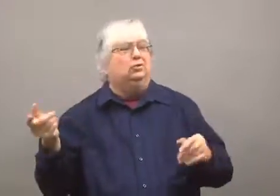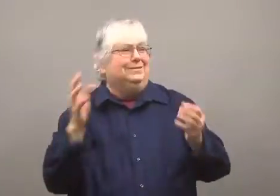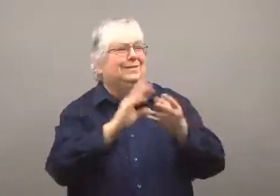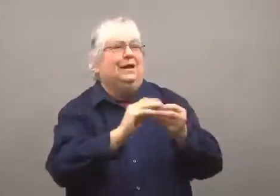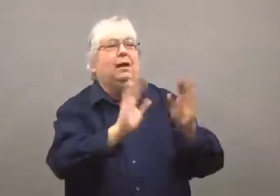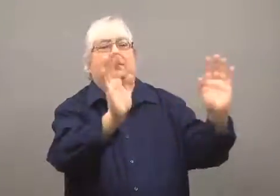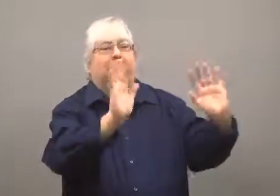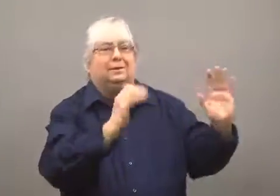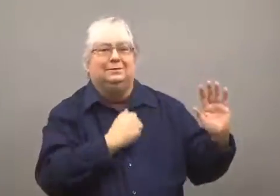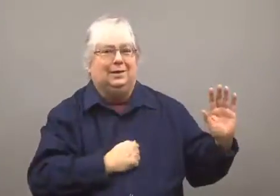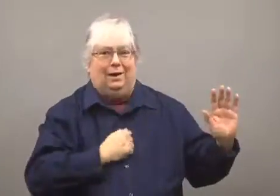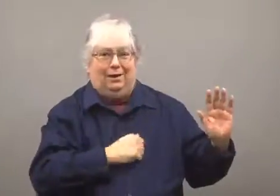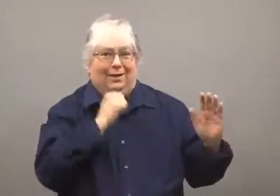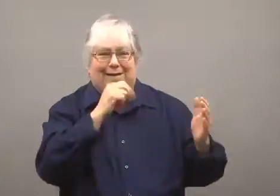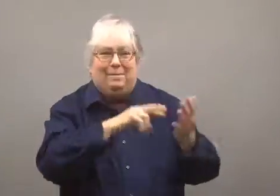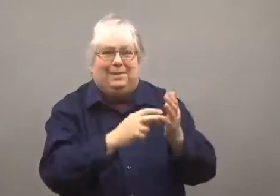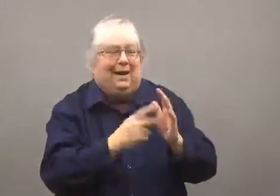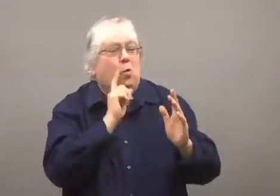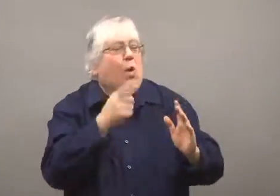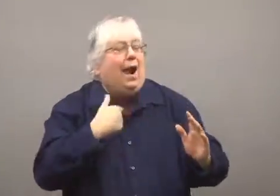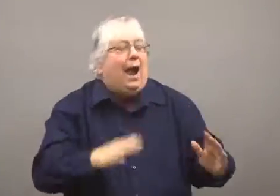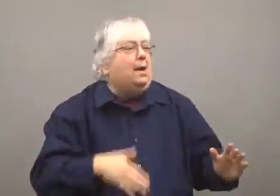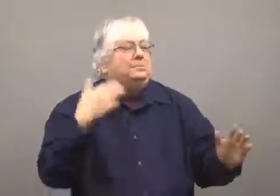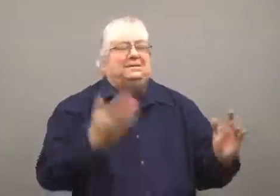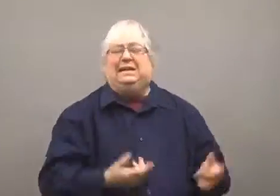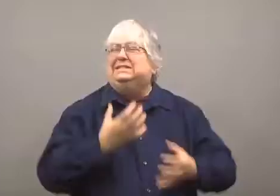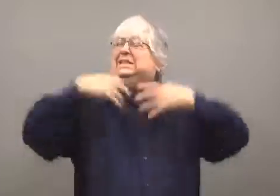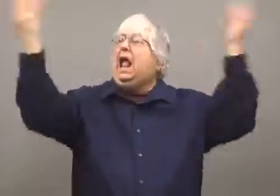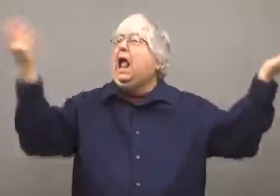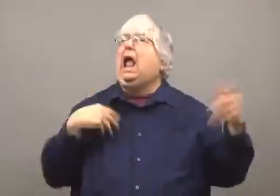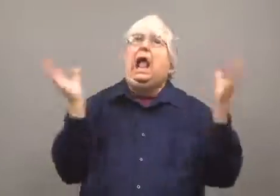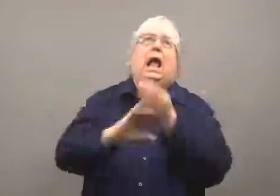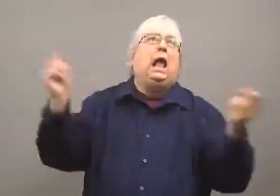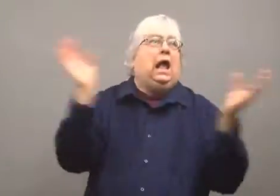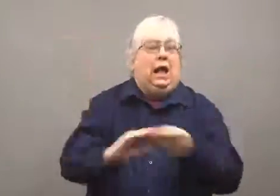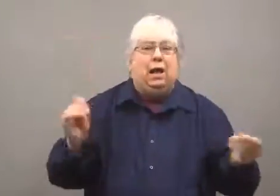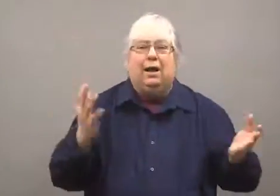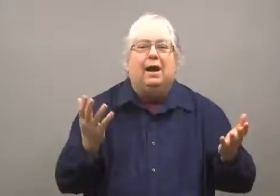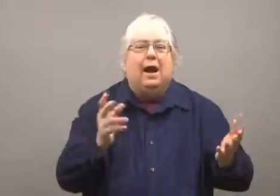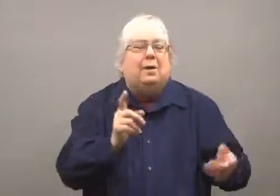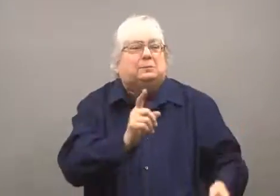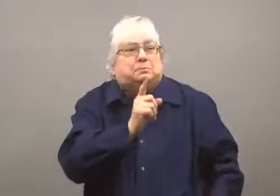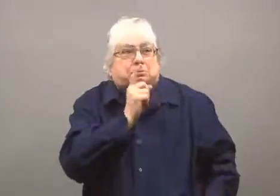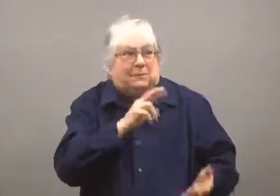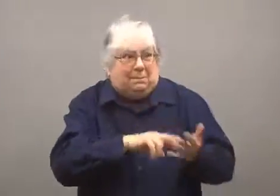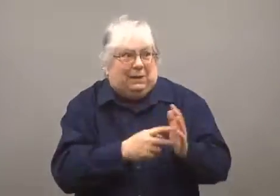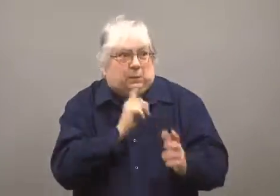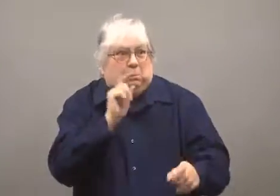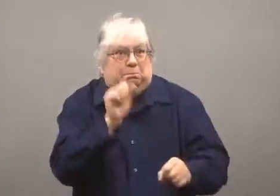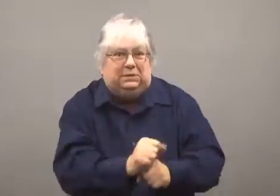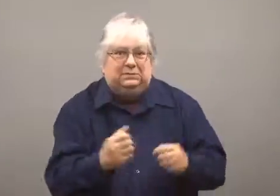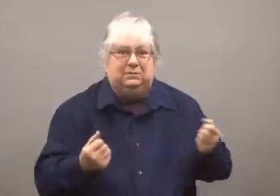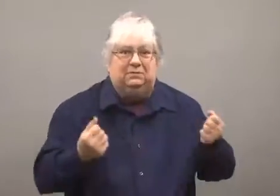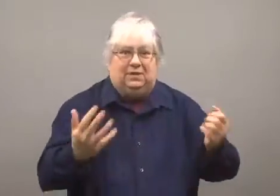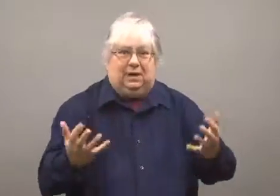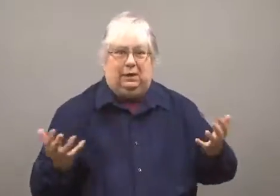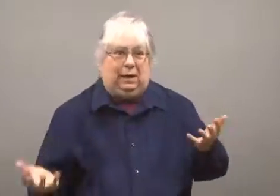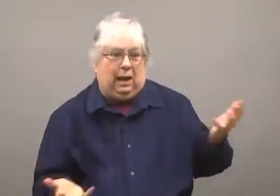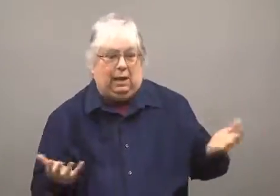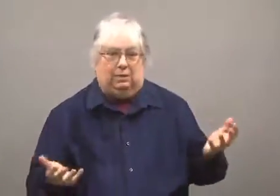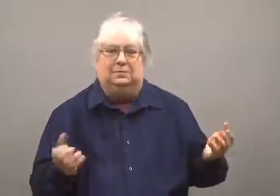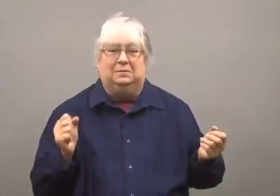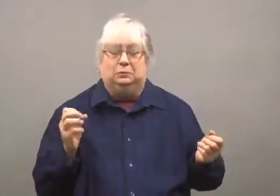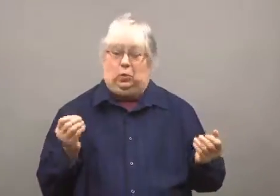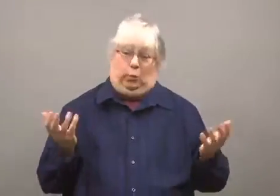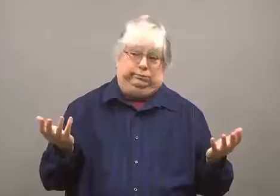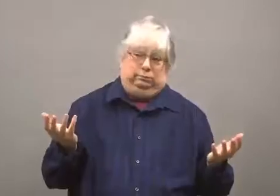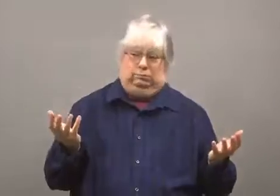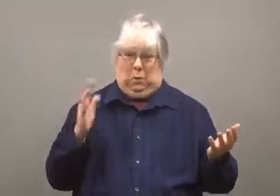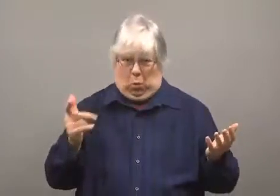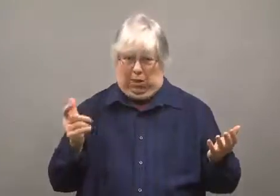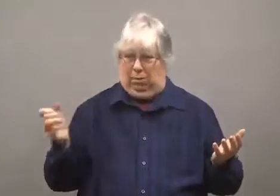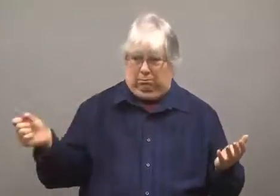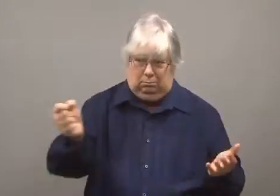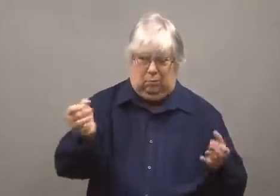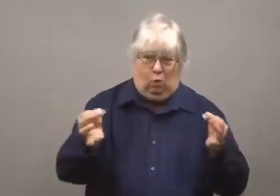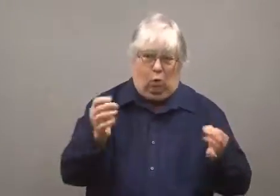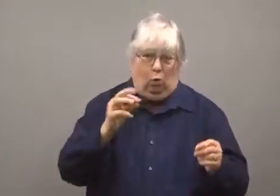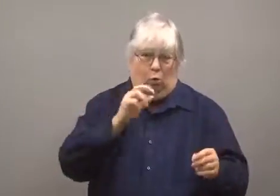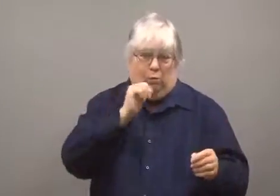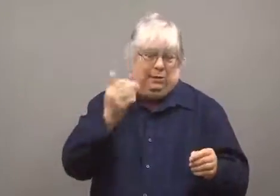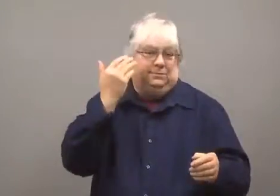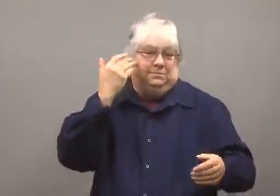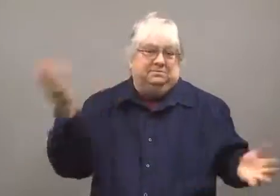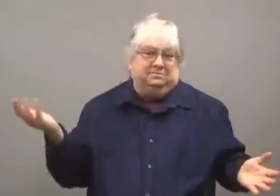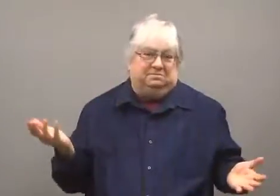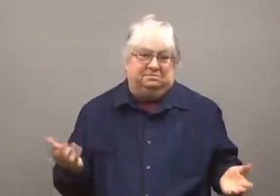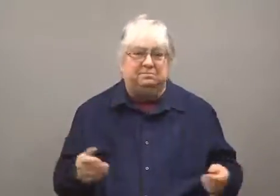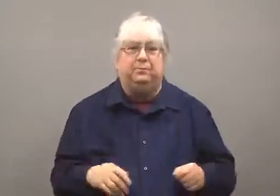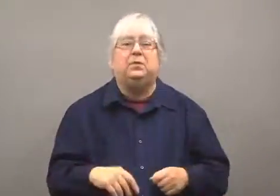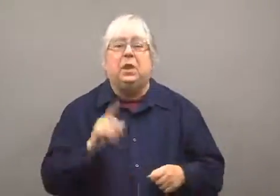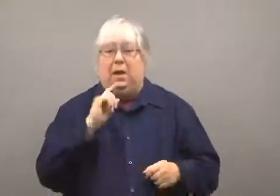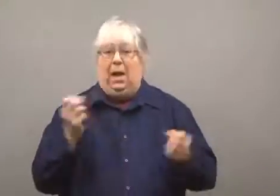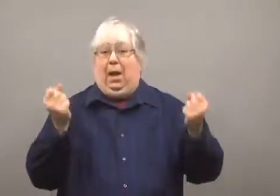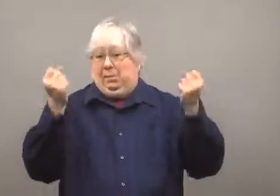He later apologized saying he was upset, and yelling, but didn't intend to cause any harm.